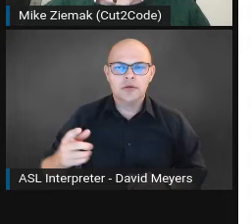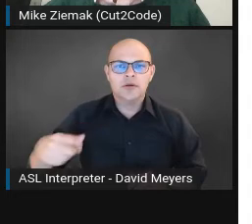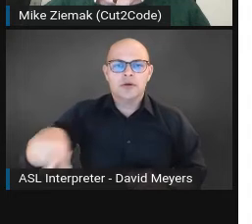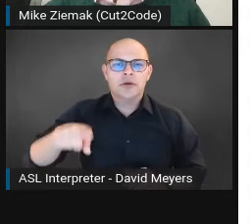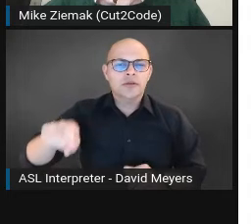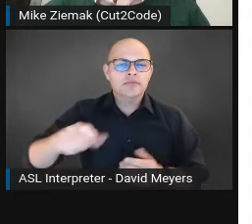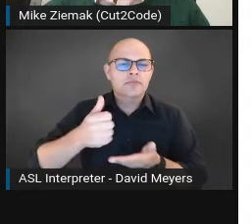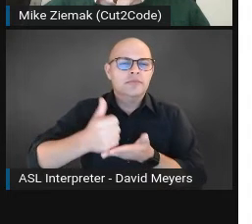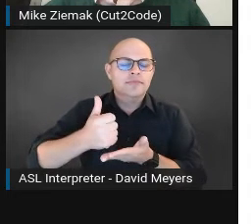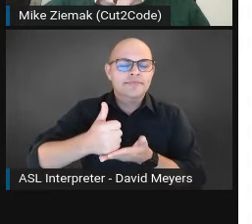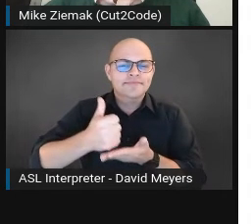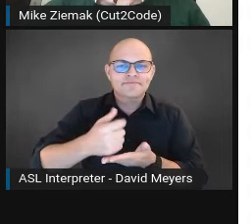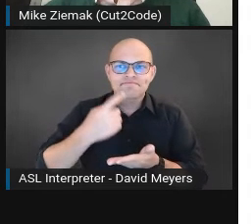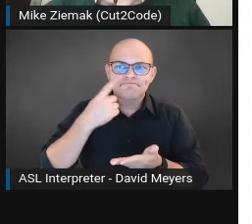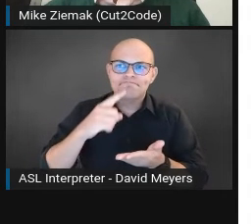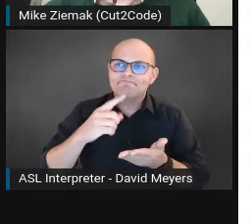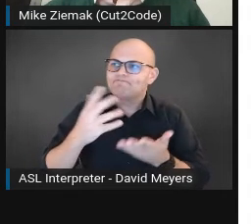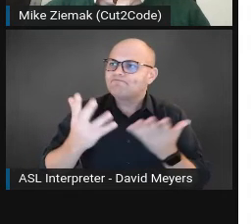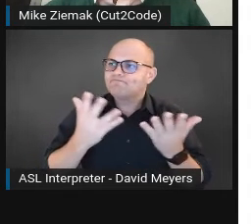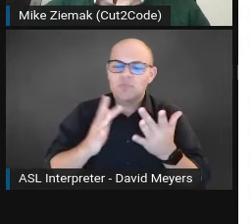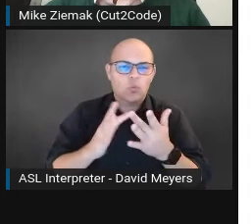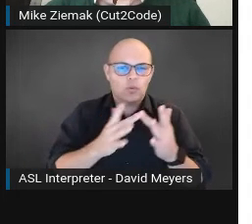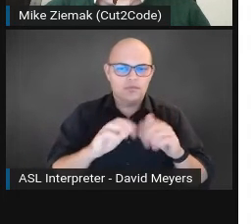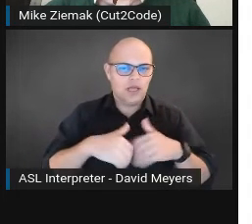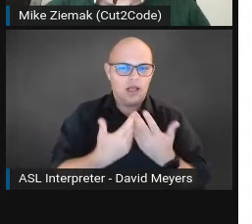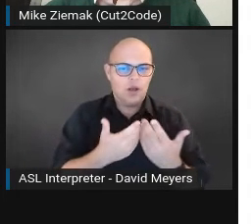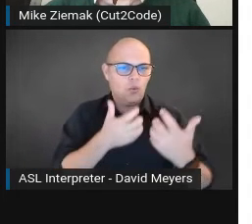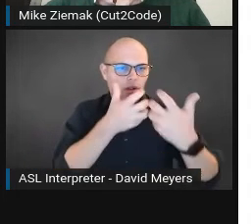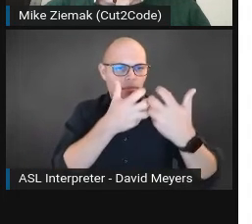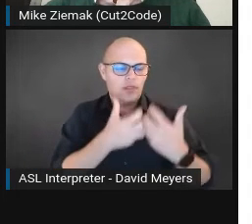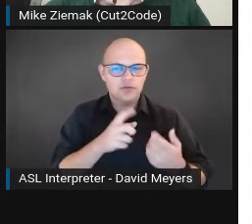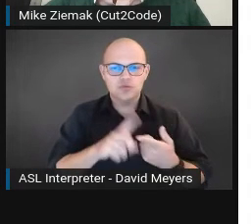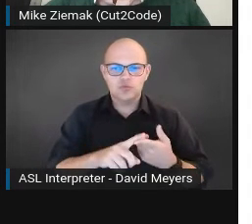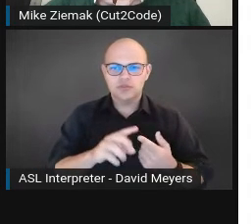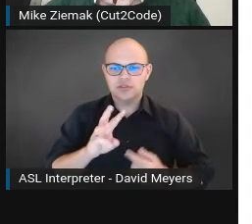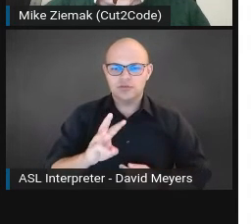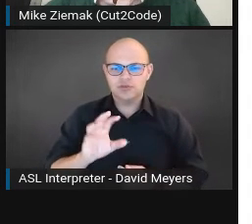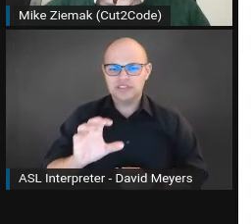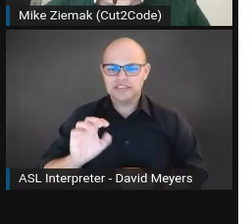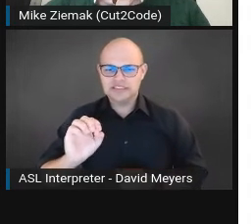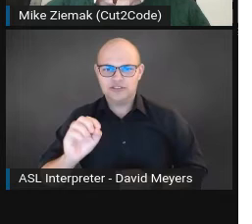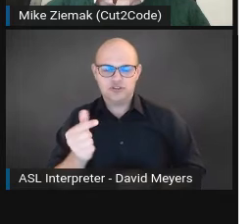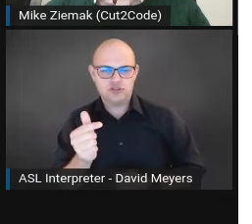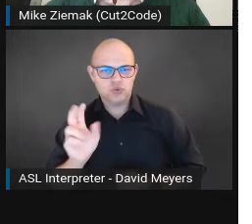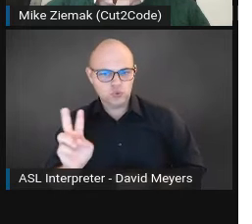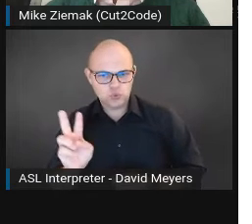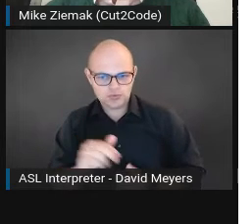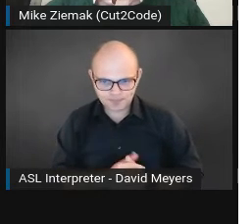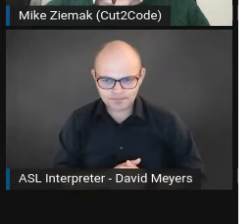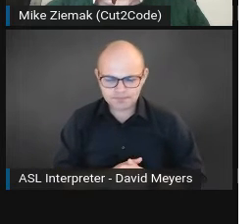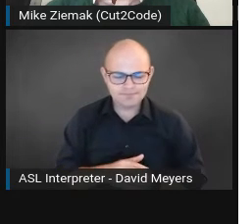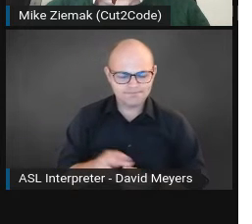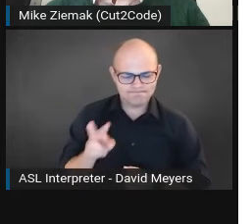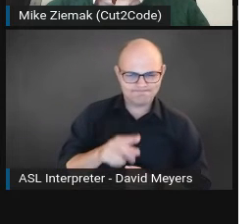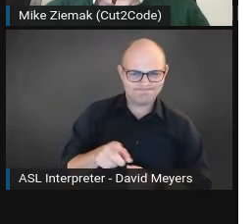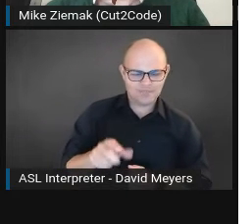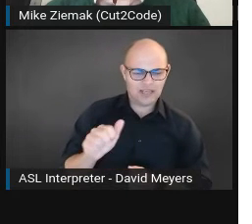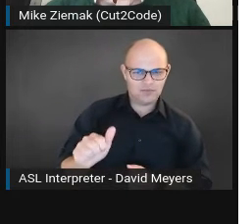with making their website compliant with WCAG 2. They emphasized that the score needed to be 85 points or above